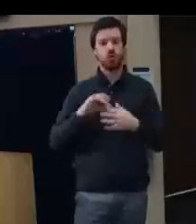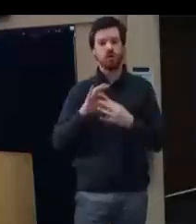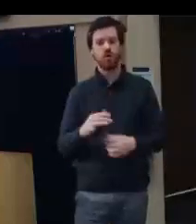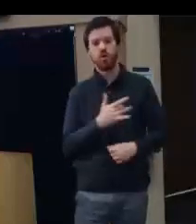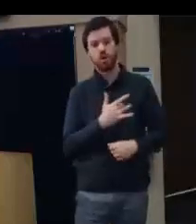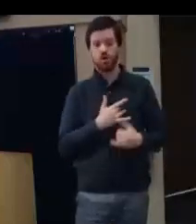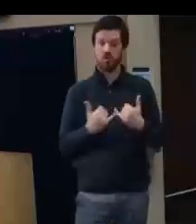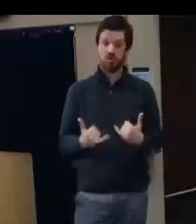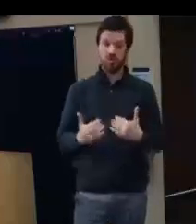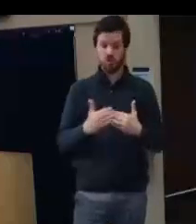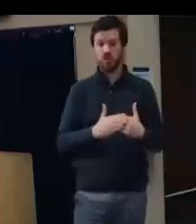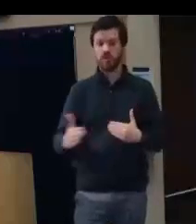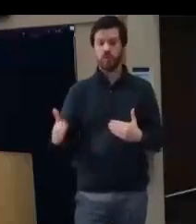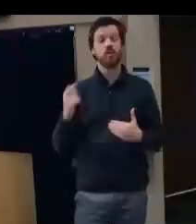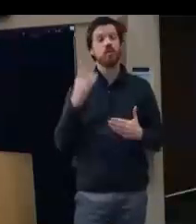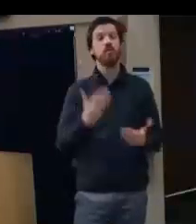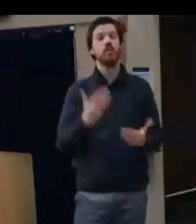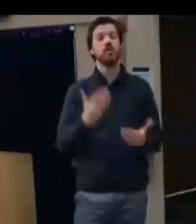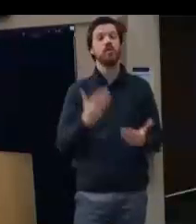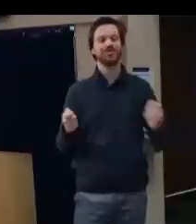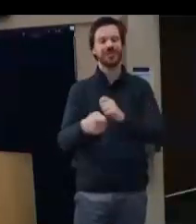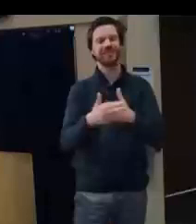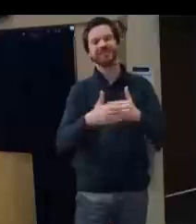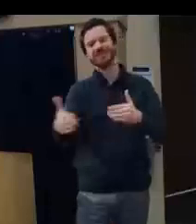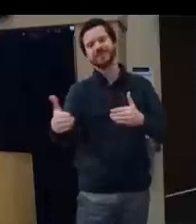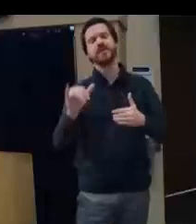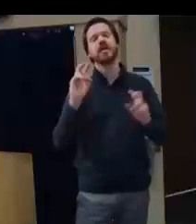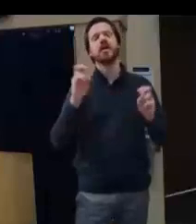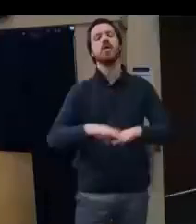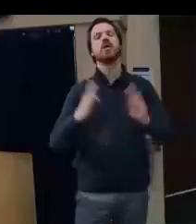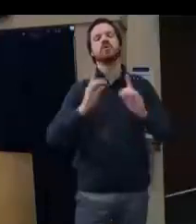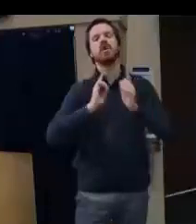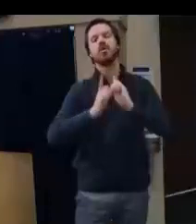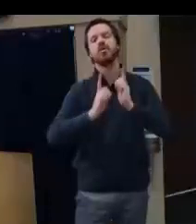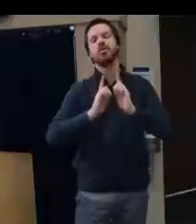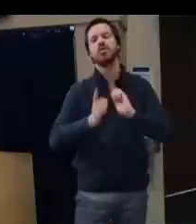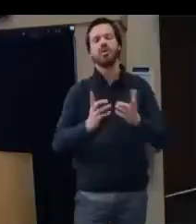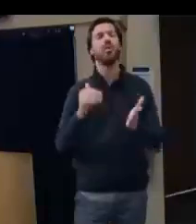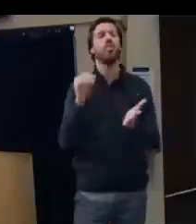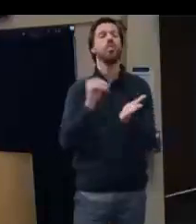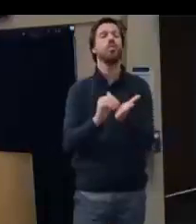in the future things can change over time so you can open that dialogue because often times at in